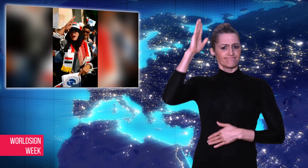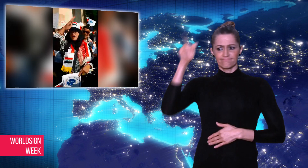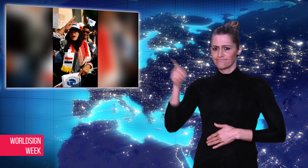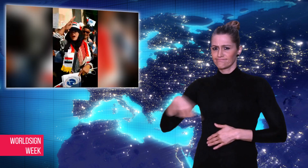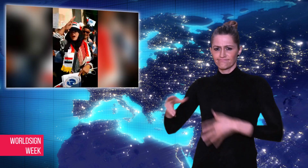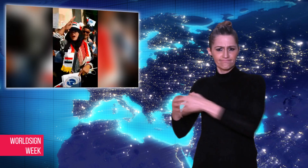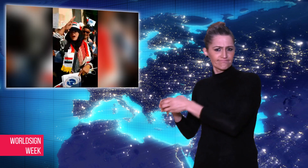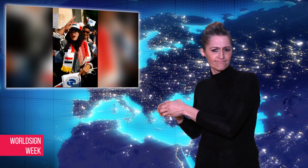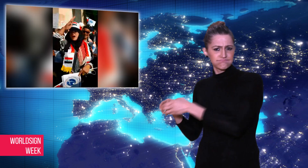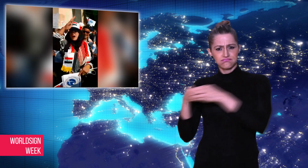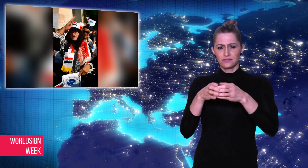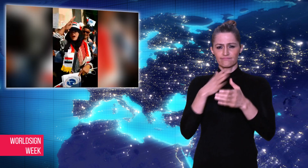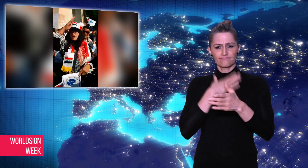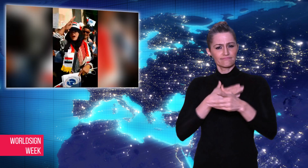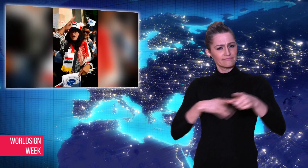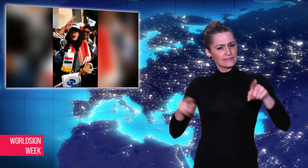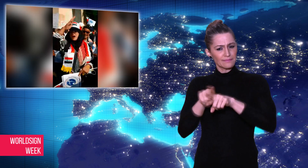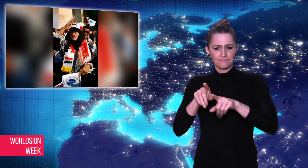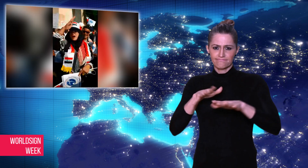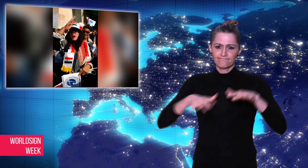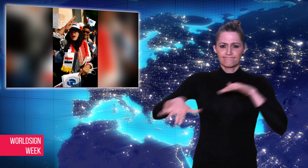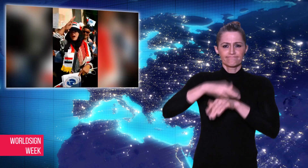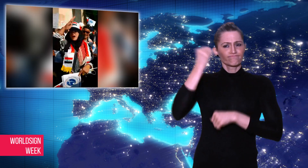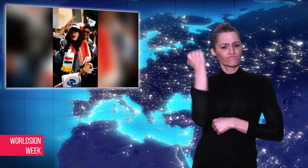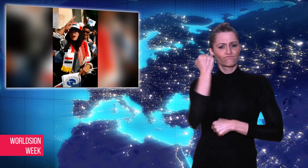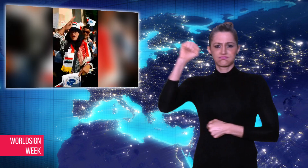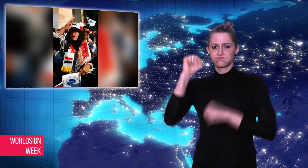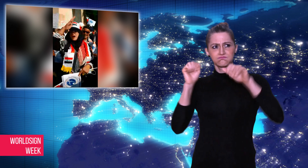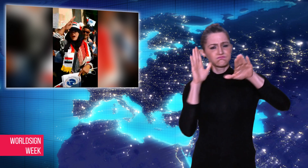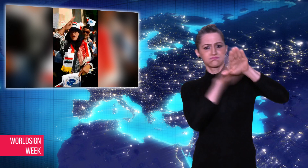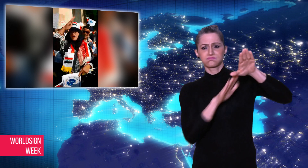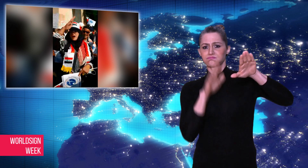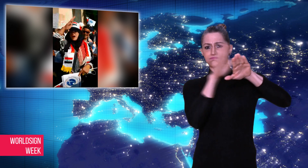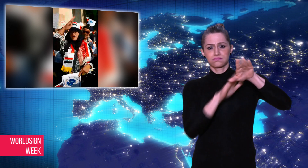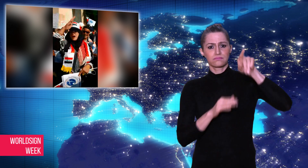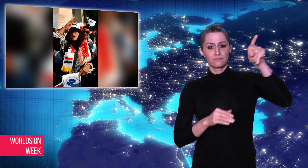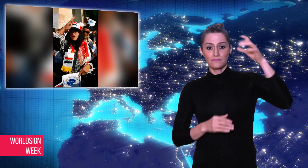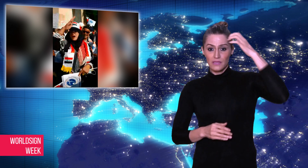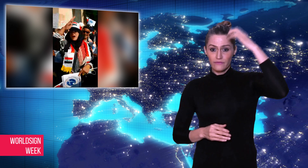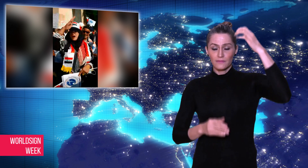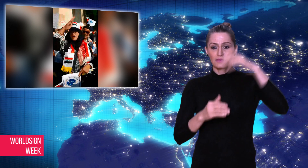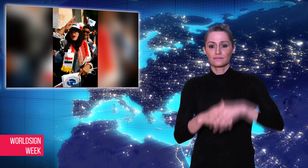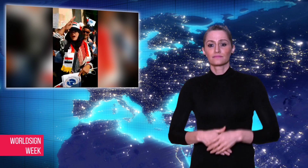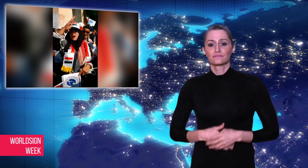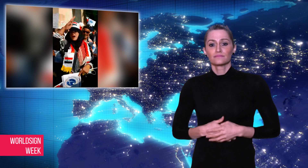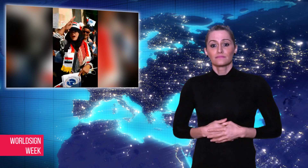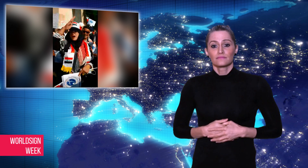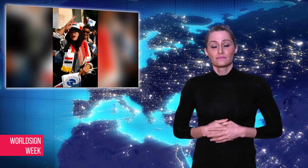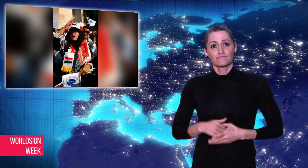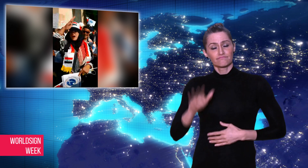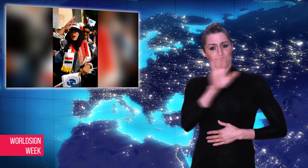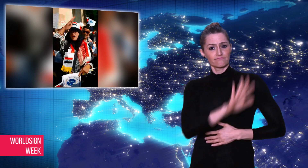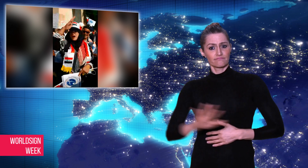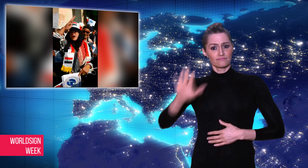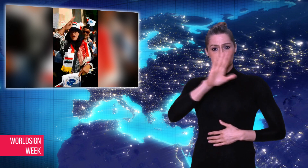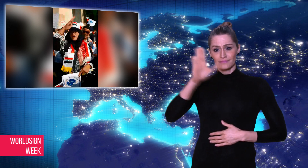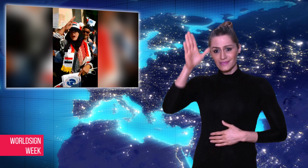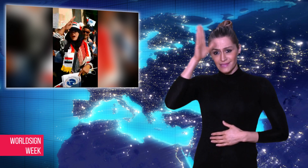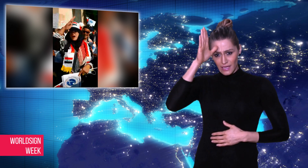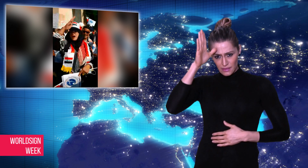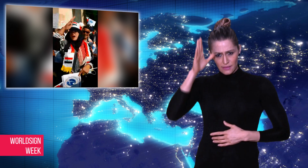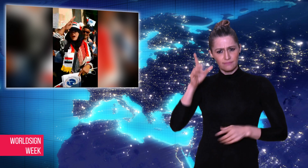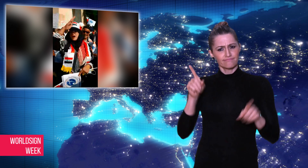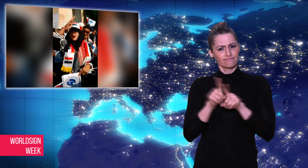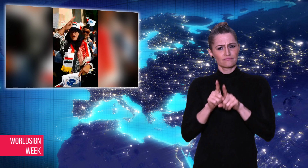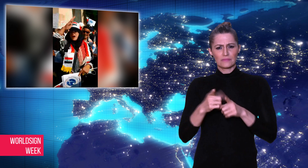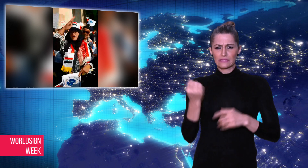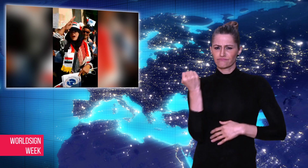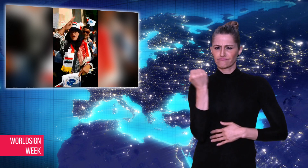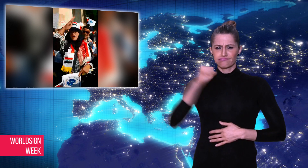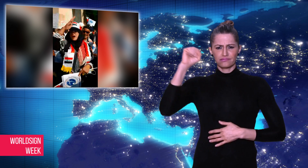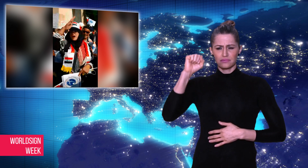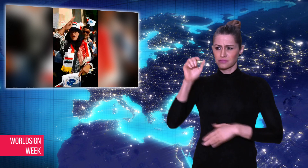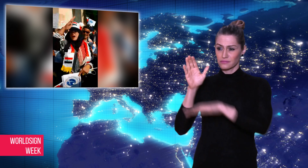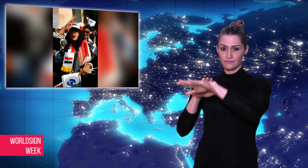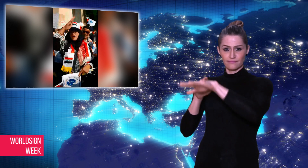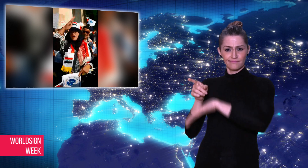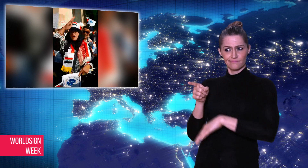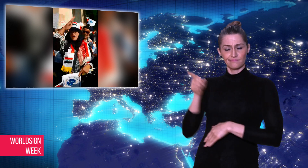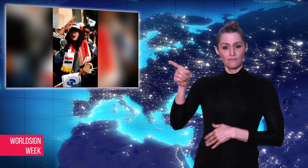They are also accusing Iran of causing dissension and